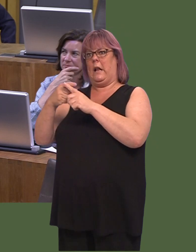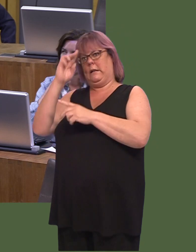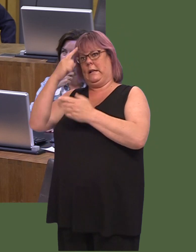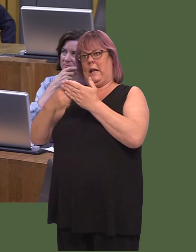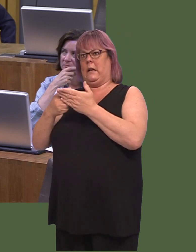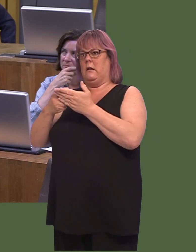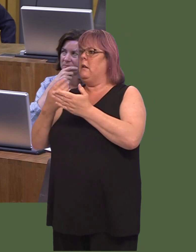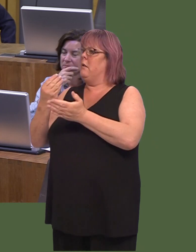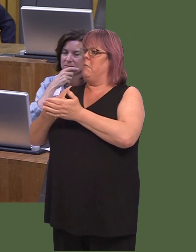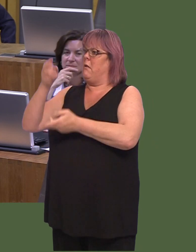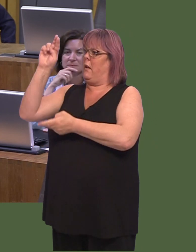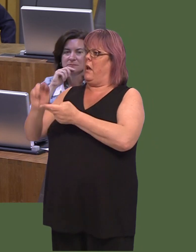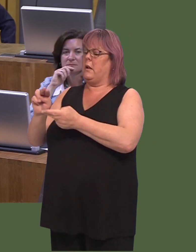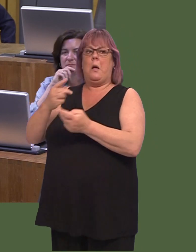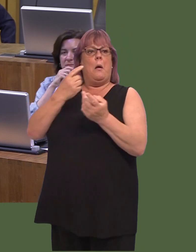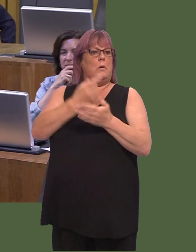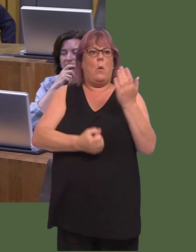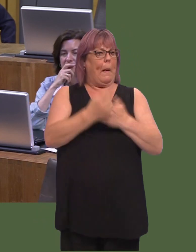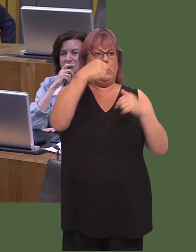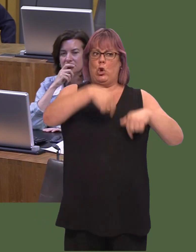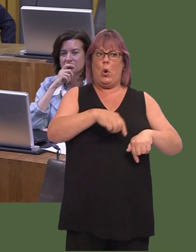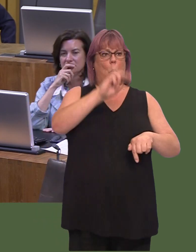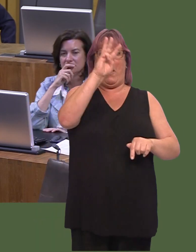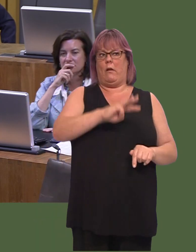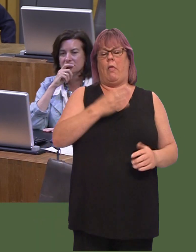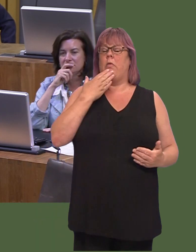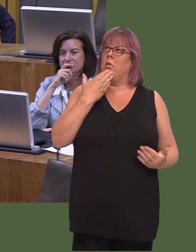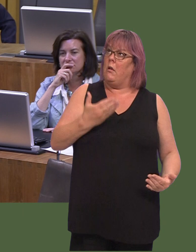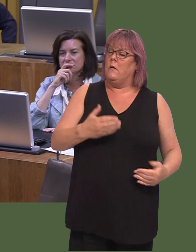cuts in England that thankfullyóthankfullyówe have been able to prevent in Wales.